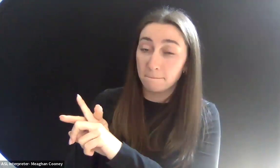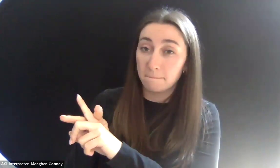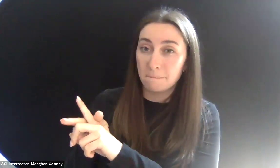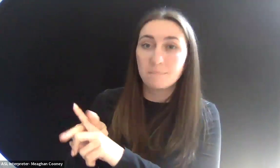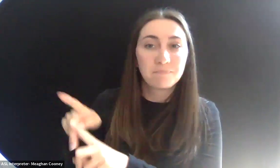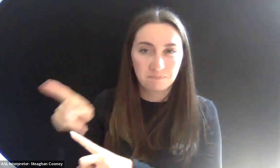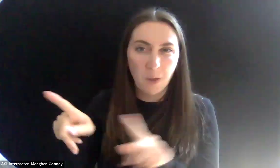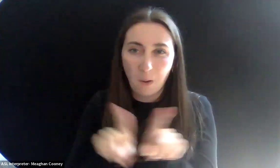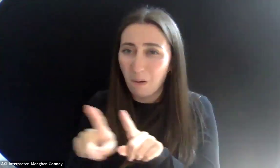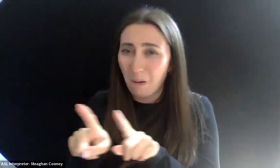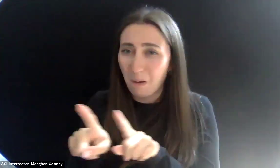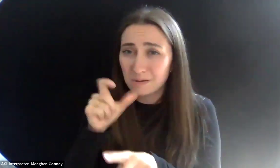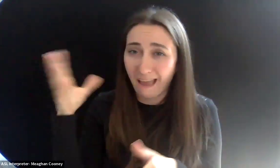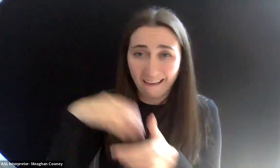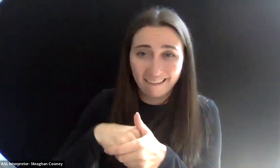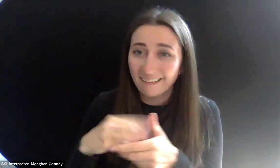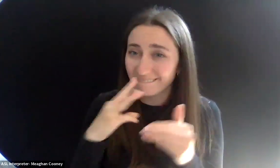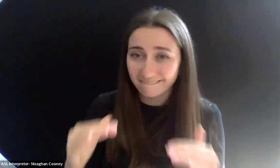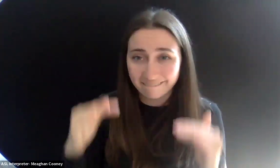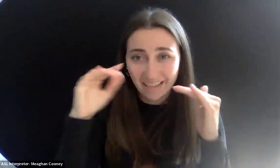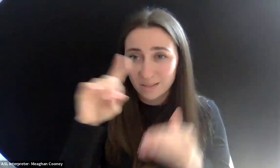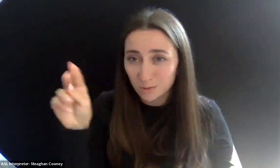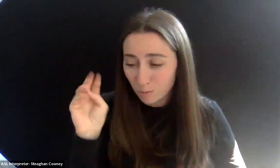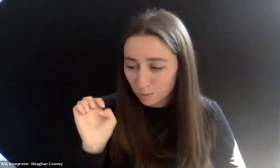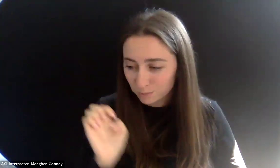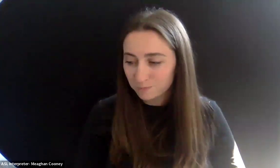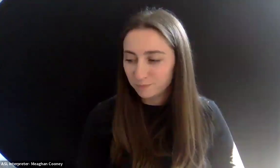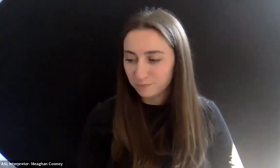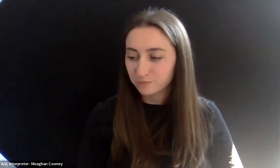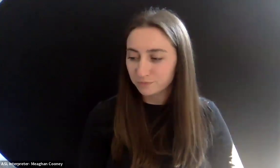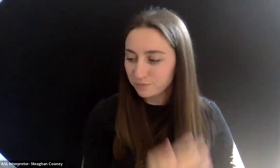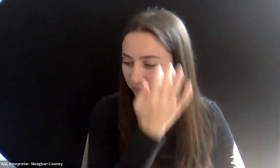are also located outside the country gear floodplain next